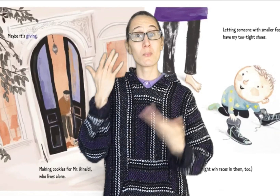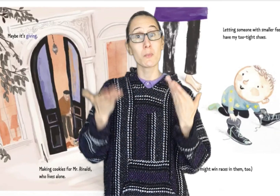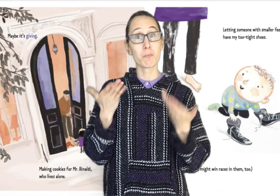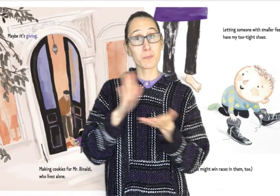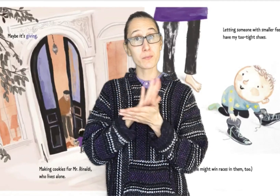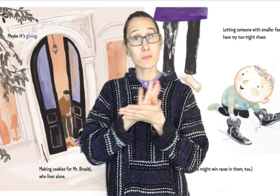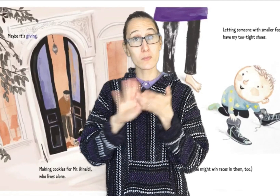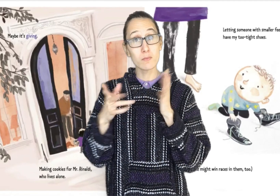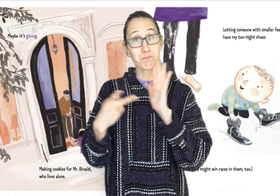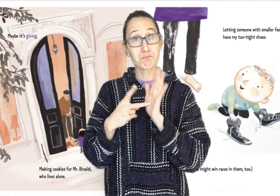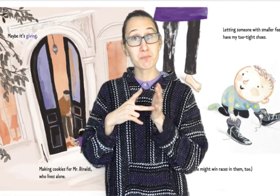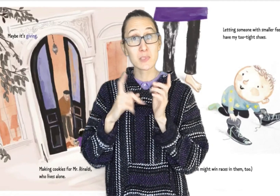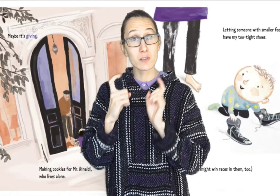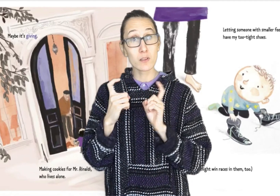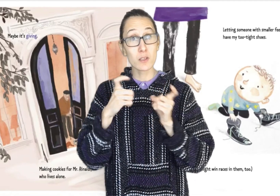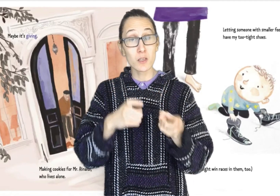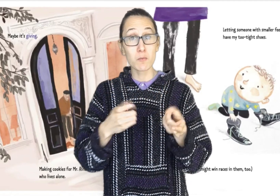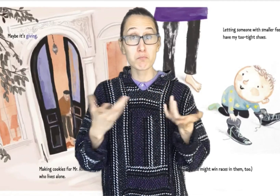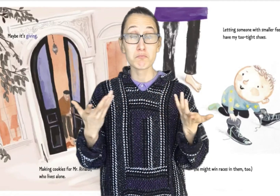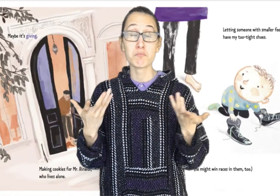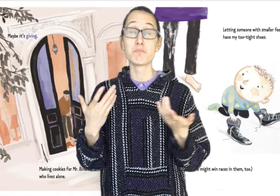Maybe it's giving